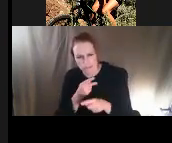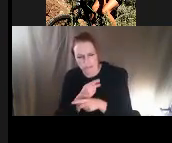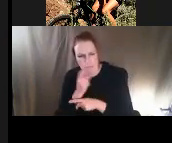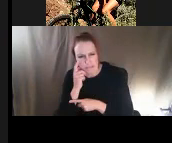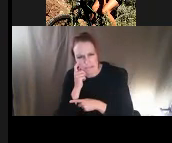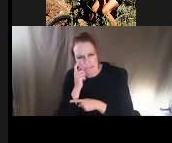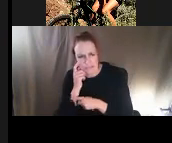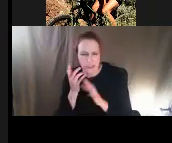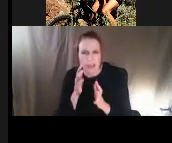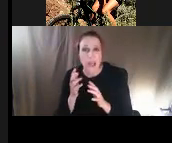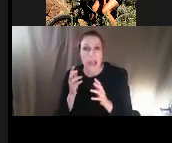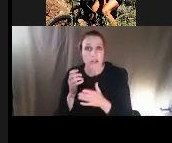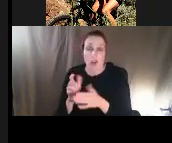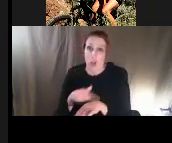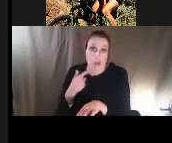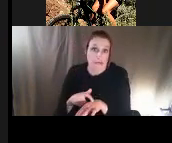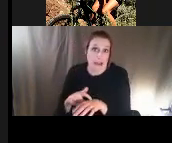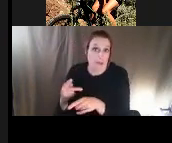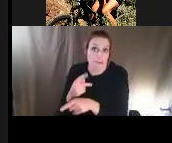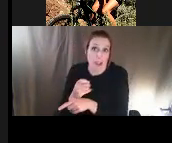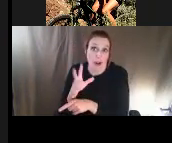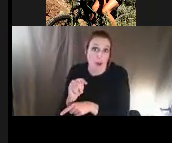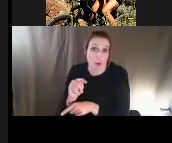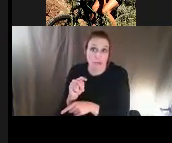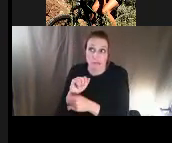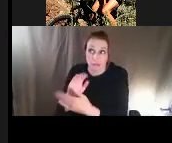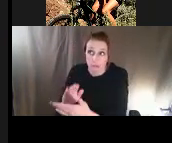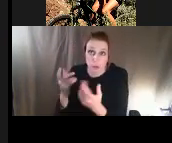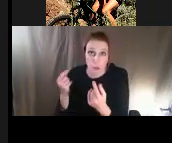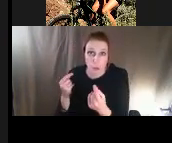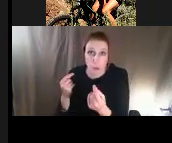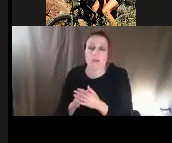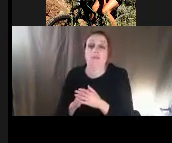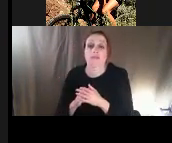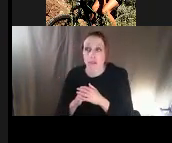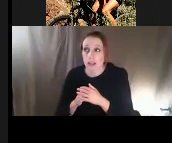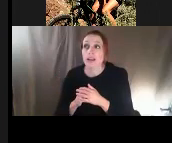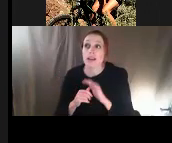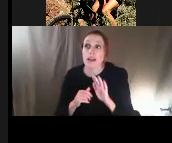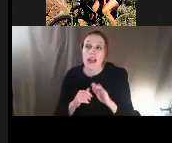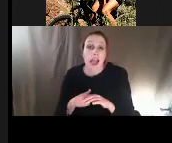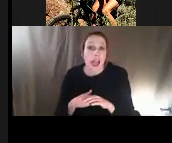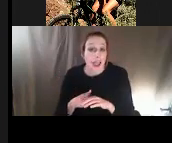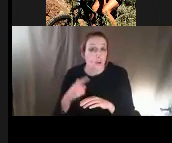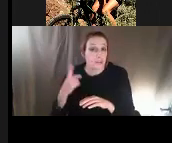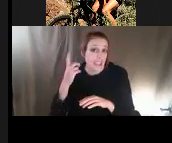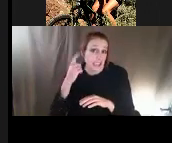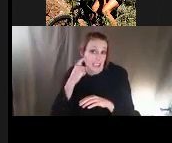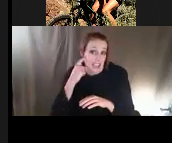as you might imagine, what I was hearing was fairly judgmental.